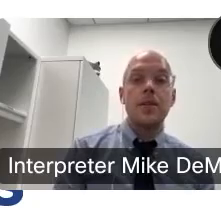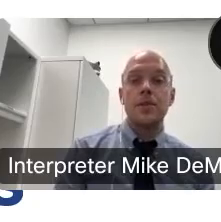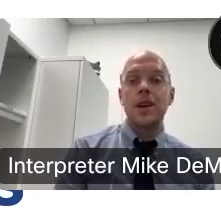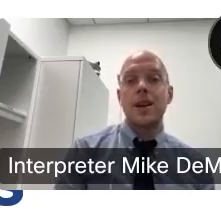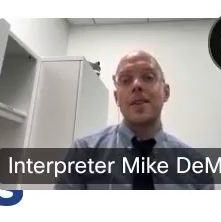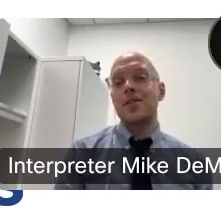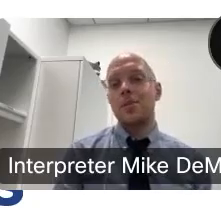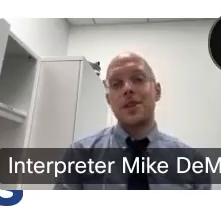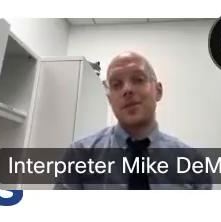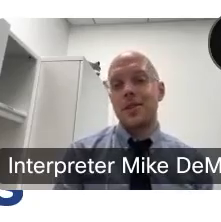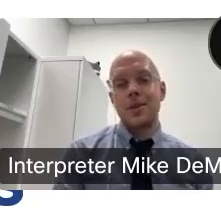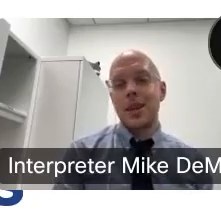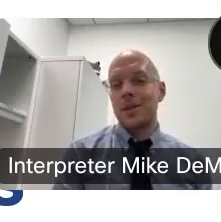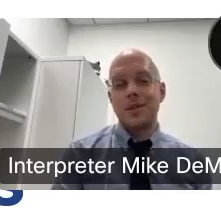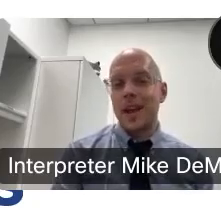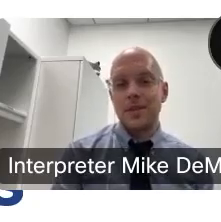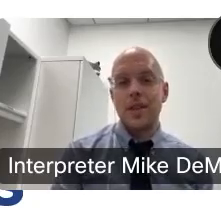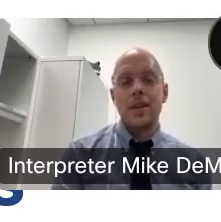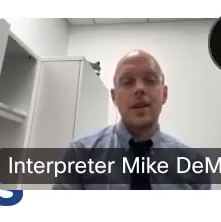and they shouldn't be interfering with anyone's face or anything like that.